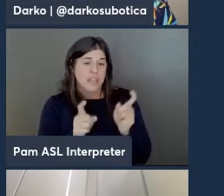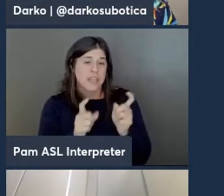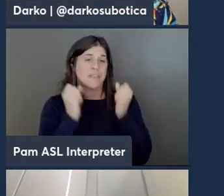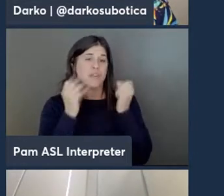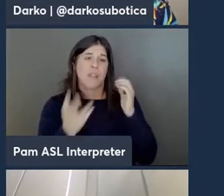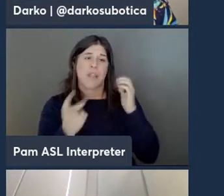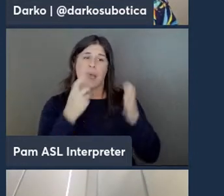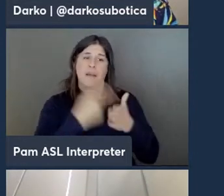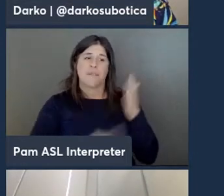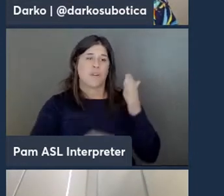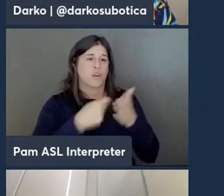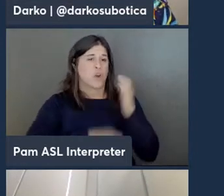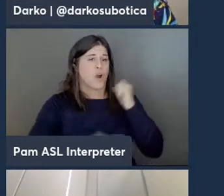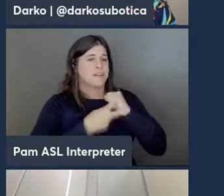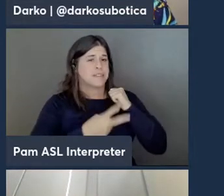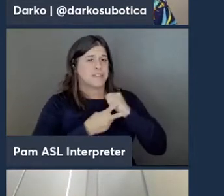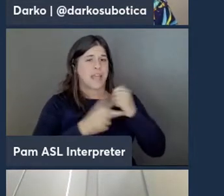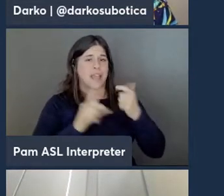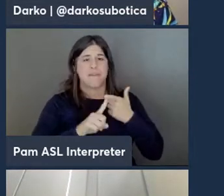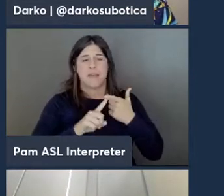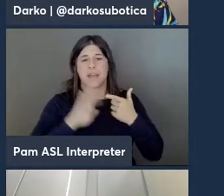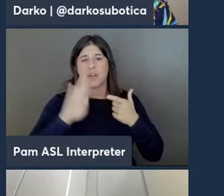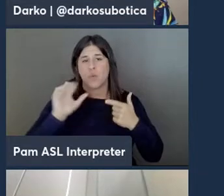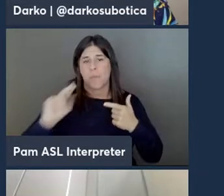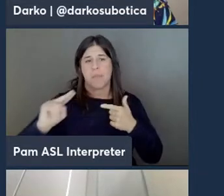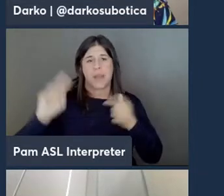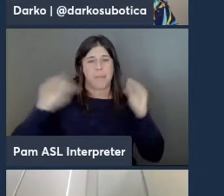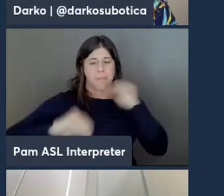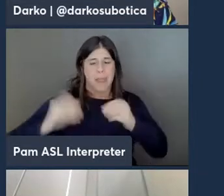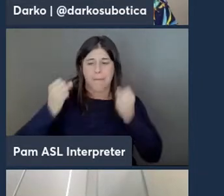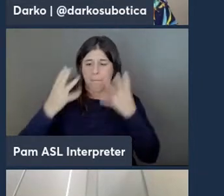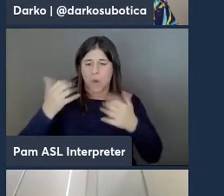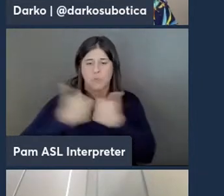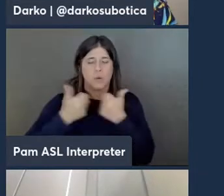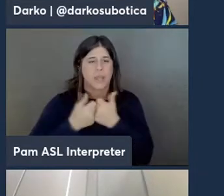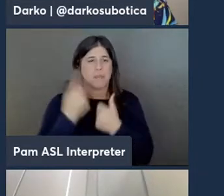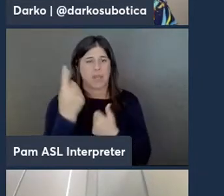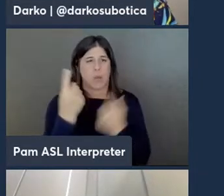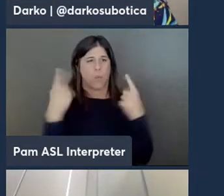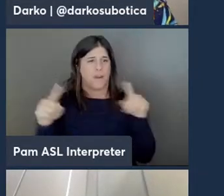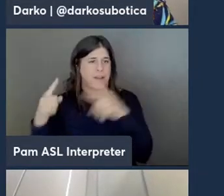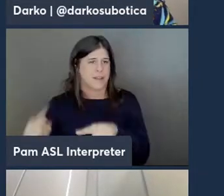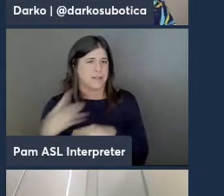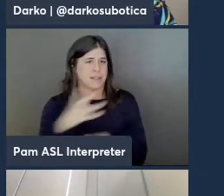the ability to bin pack multiple games on a single instance. And we're running 55 of these